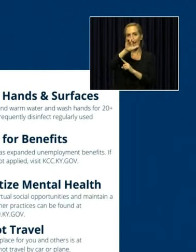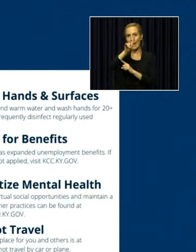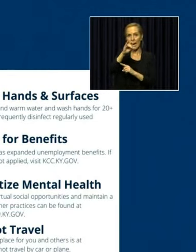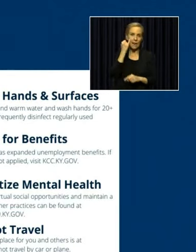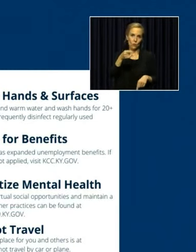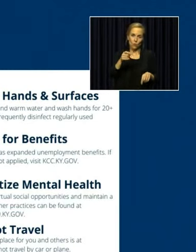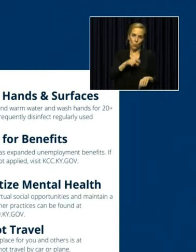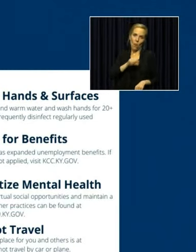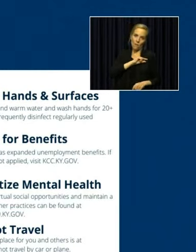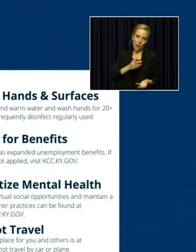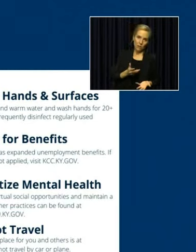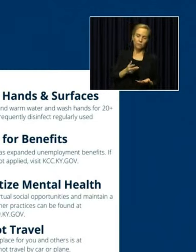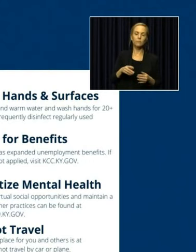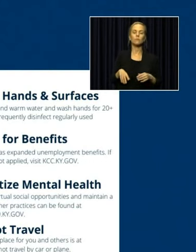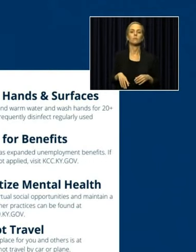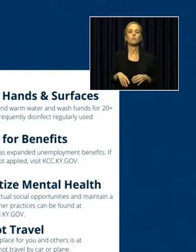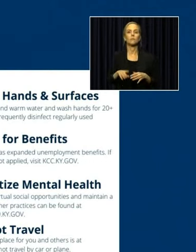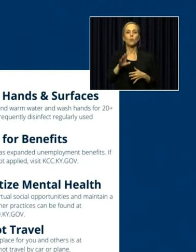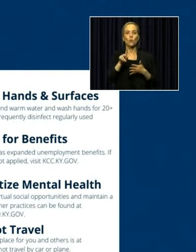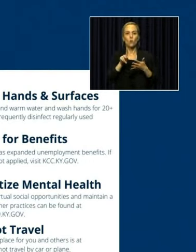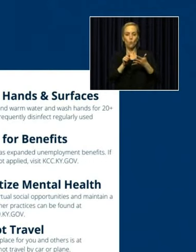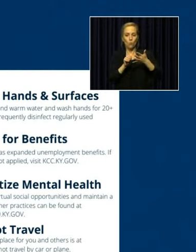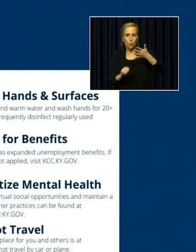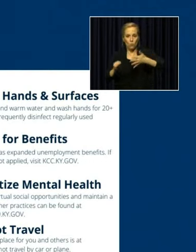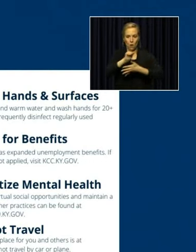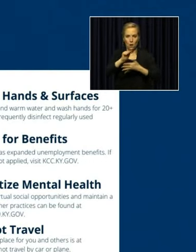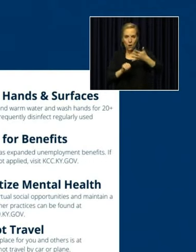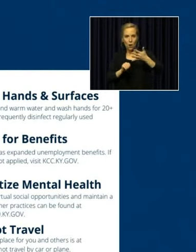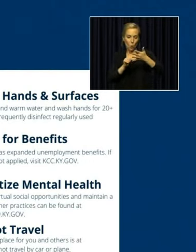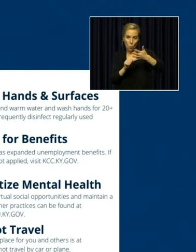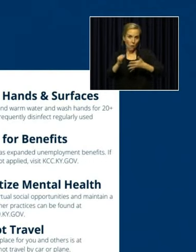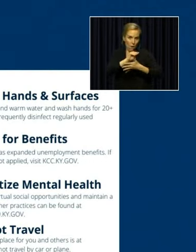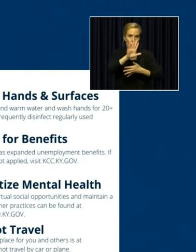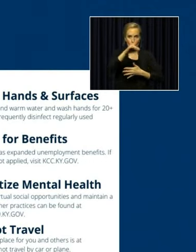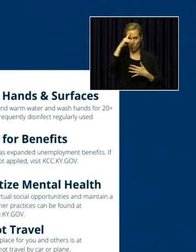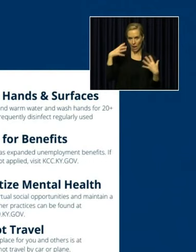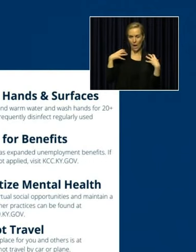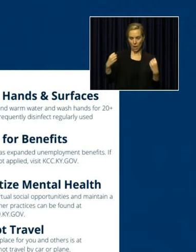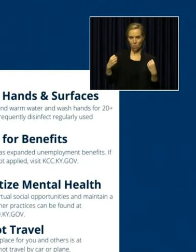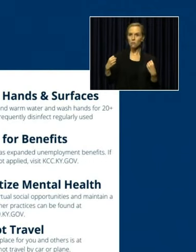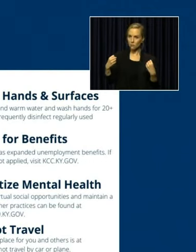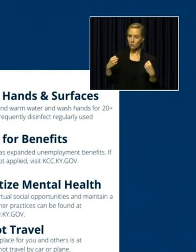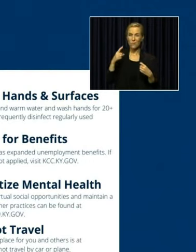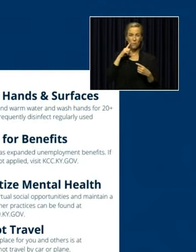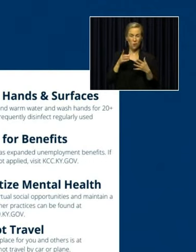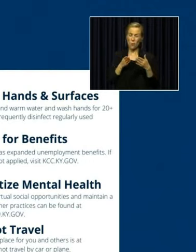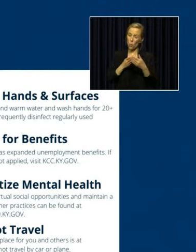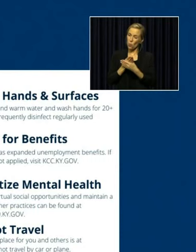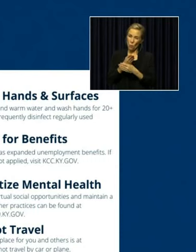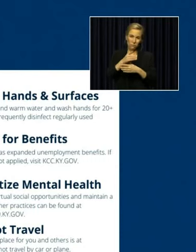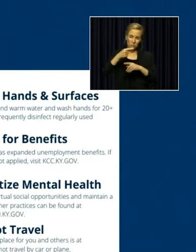EVERY TIME PEOPLE REFUSE TO FOLLOW THESE INSTRUCTIONS AND GET A BIG GROUP OF PEOPLE